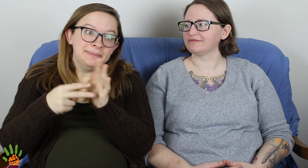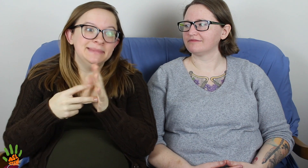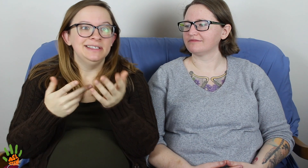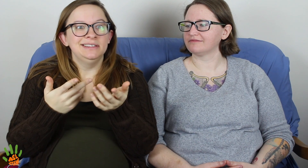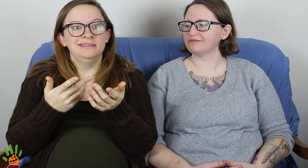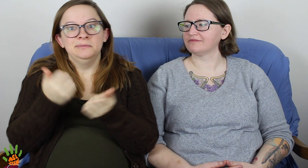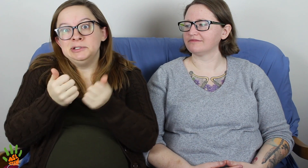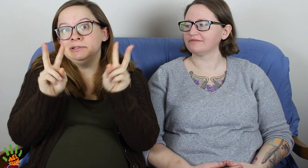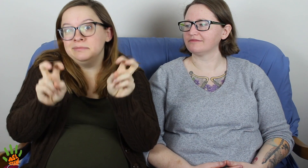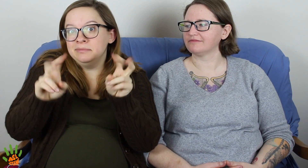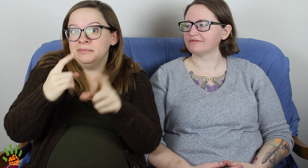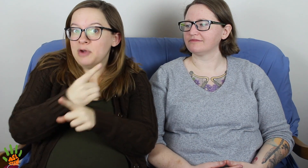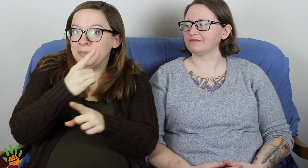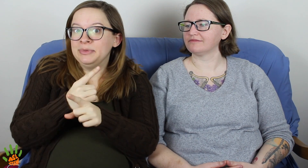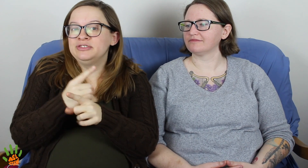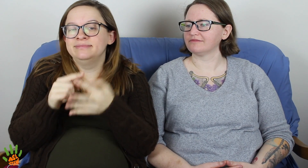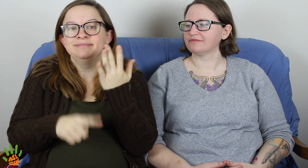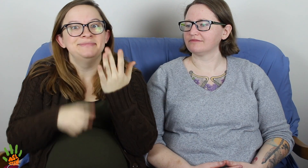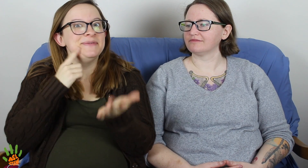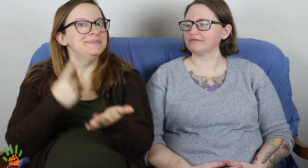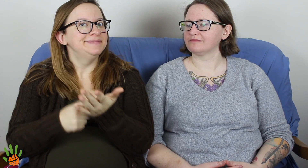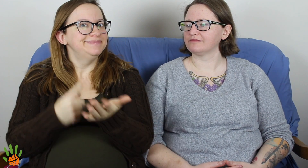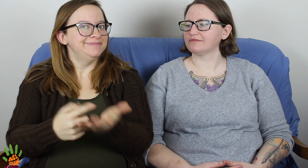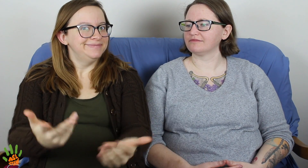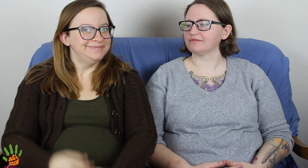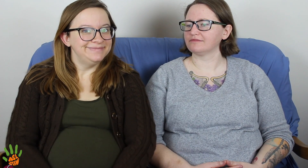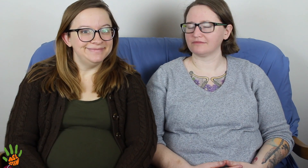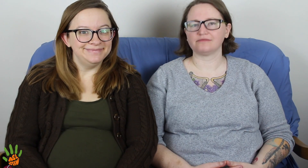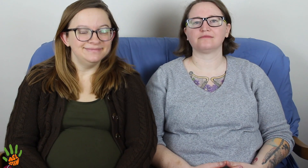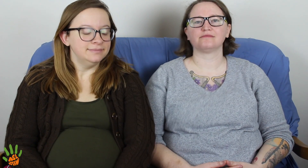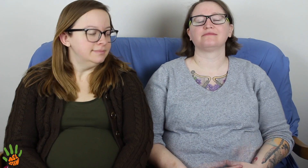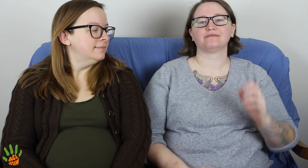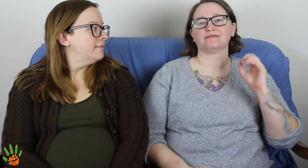What does it mean? Which is the proper one to use? So we'll talk about it!